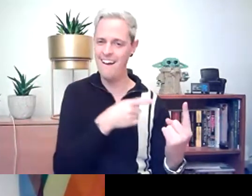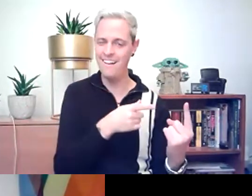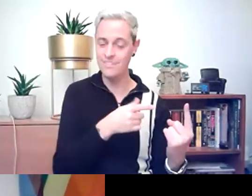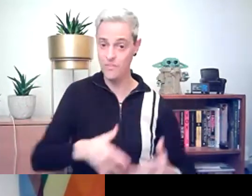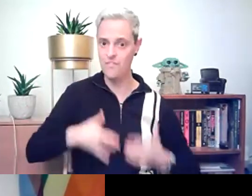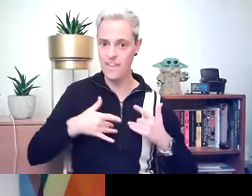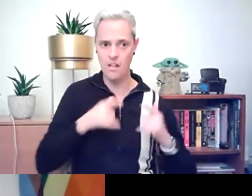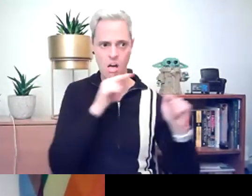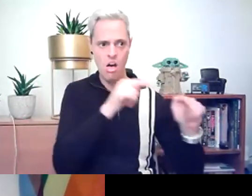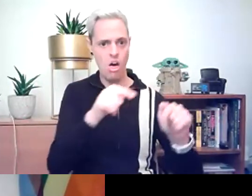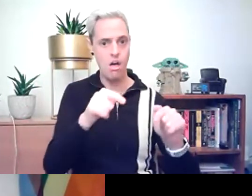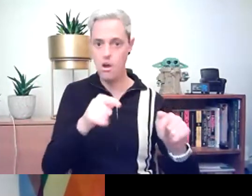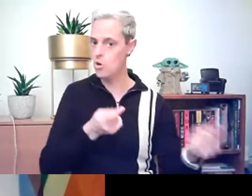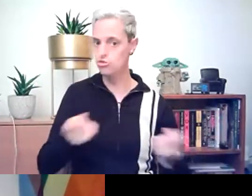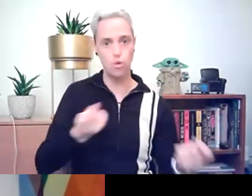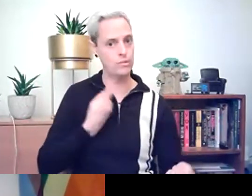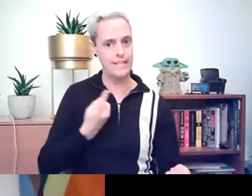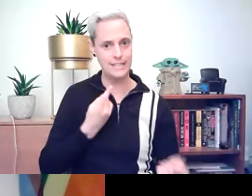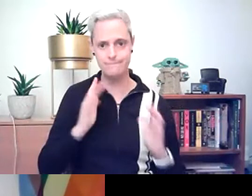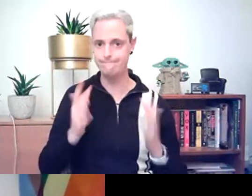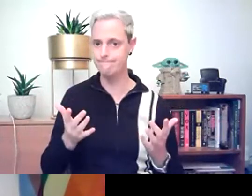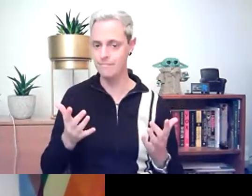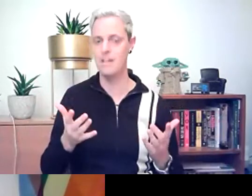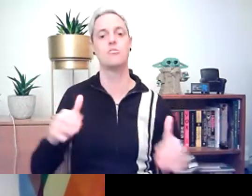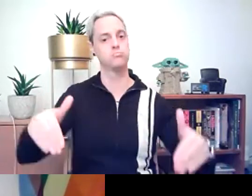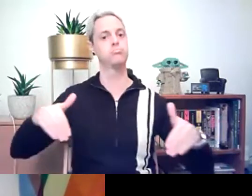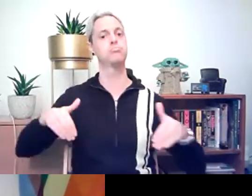you're feeling out of control. 18:40:58 Or if you're feeling like just exhausted